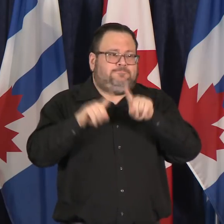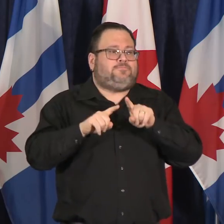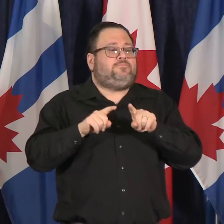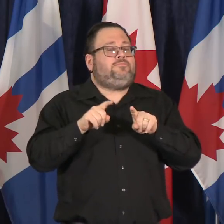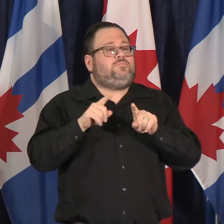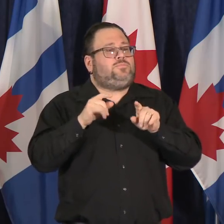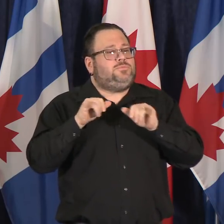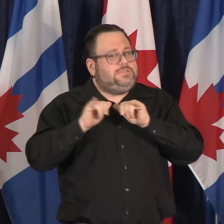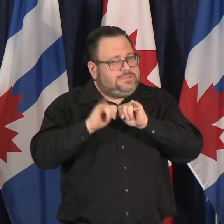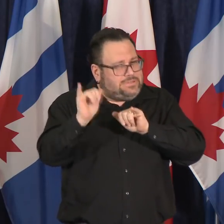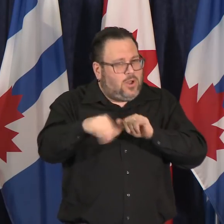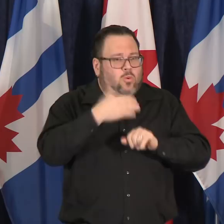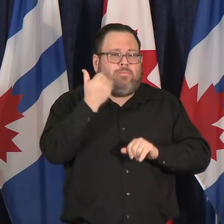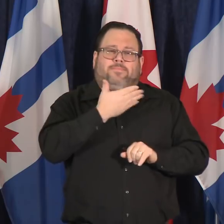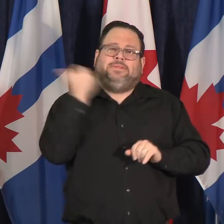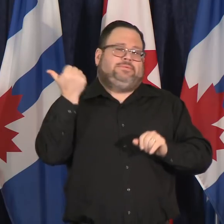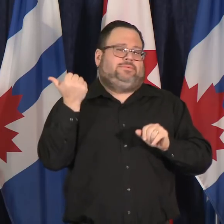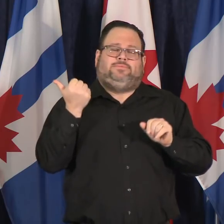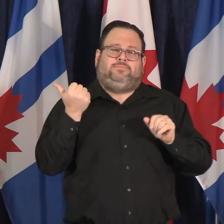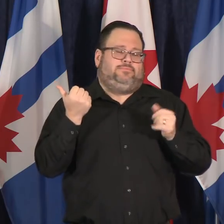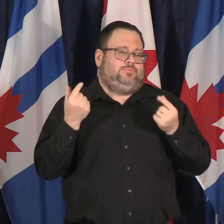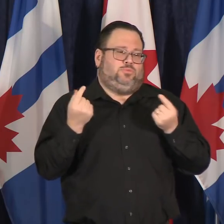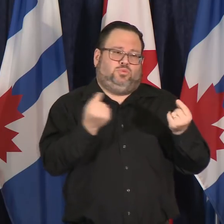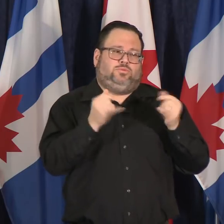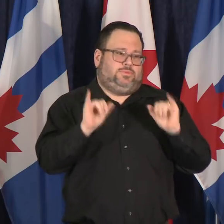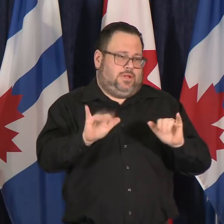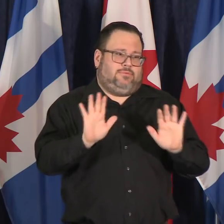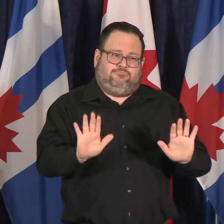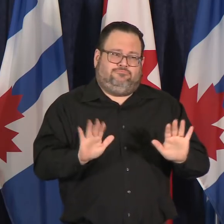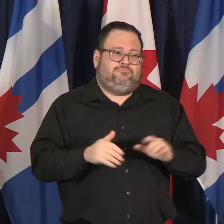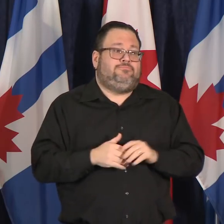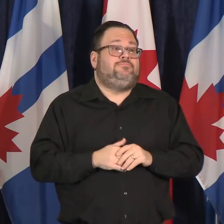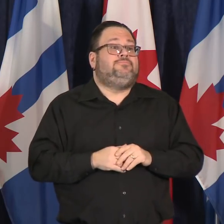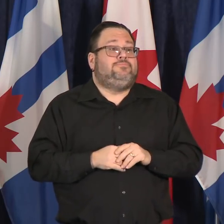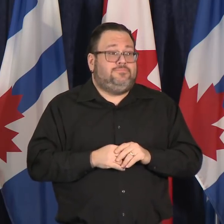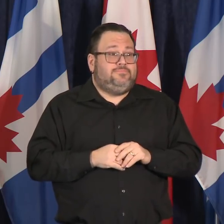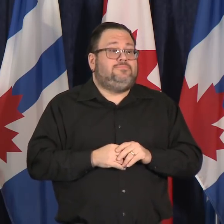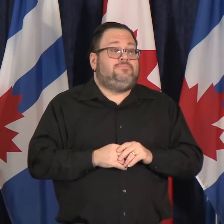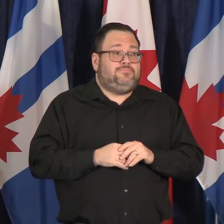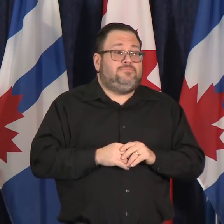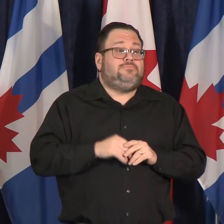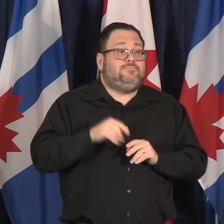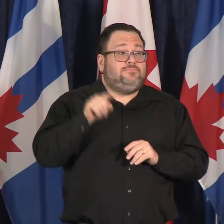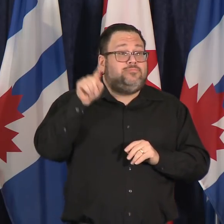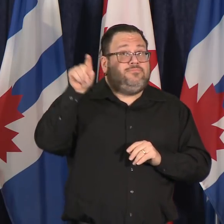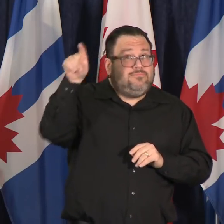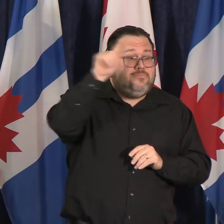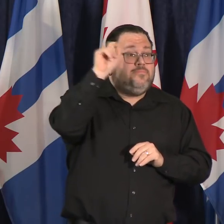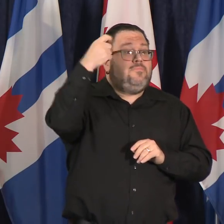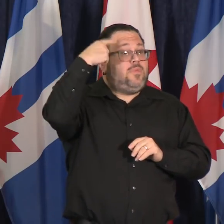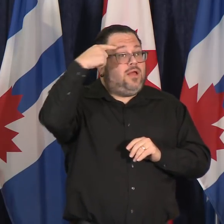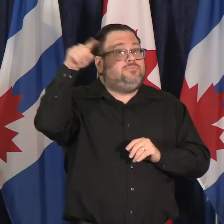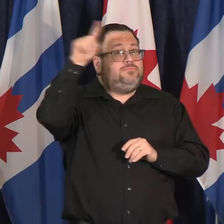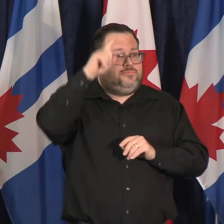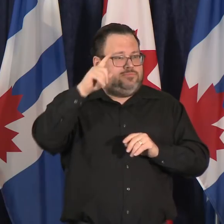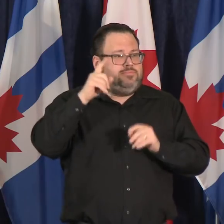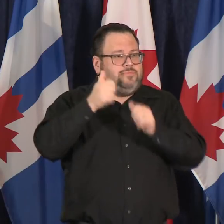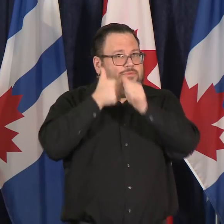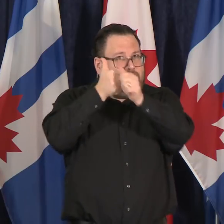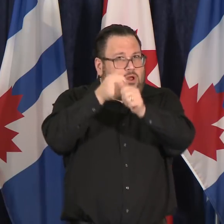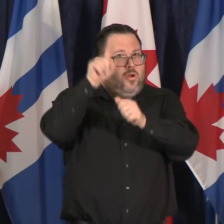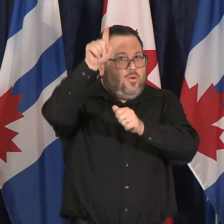employees to either stay home or to work from home social distancing means doing